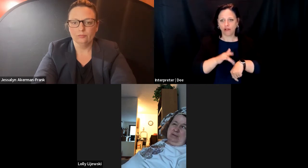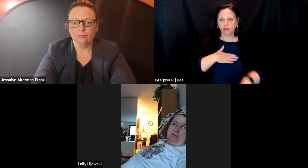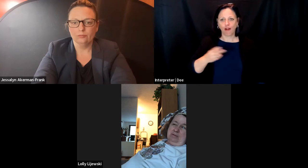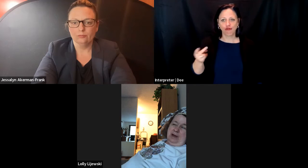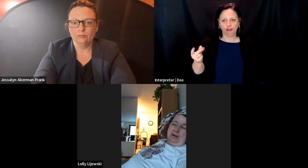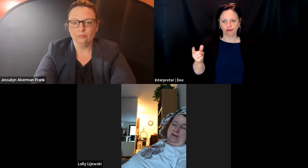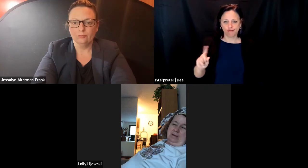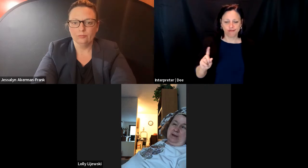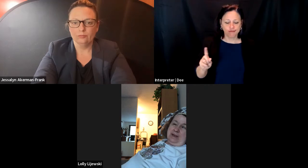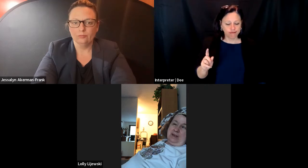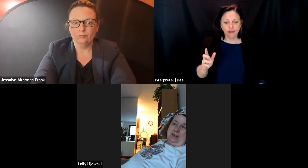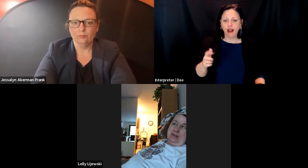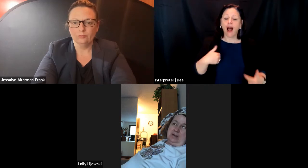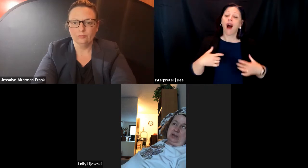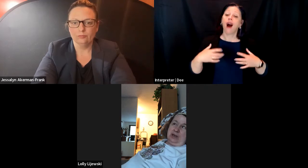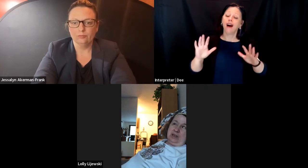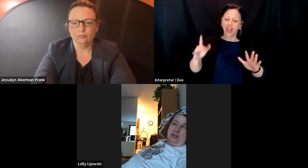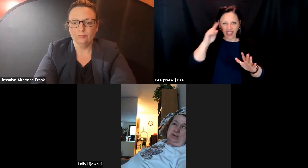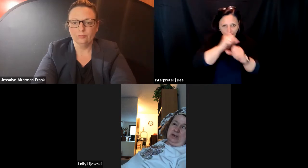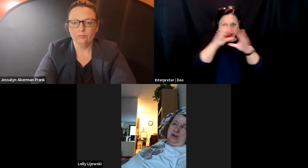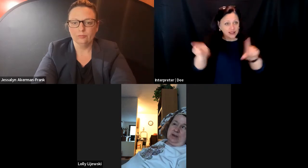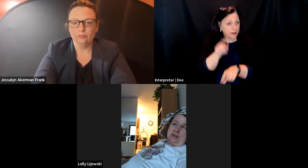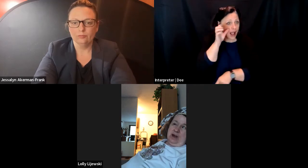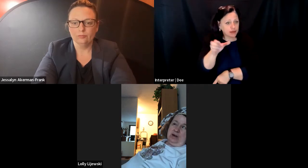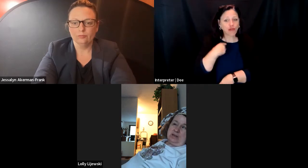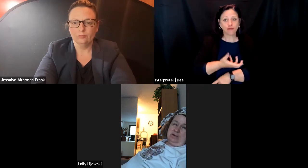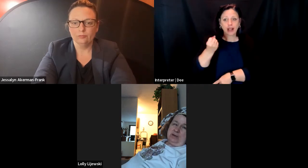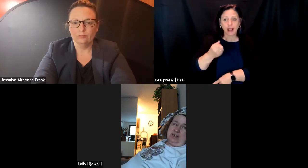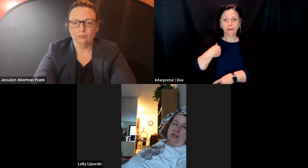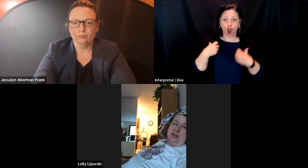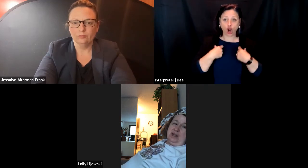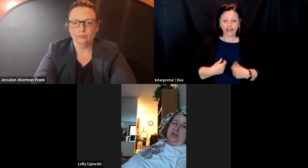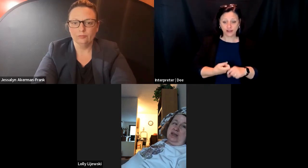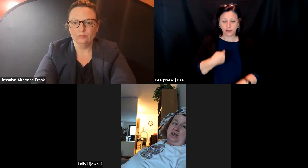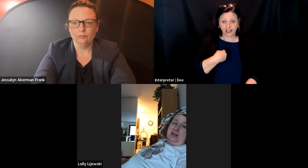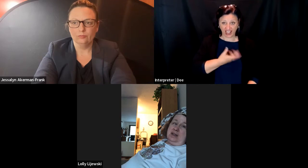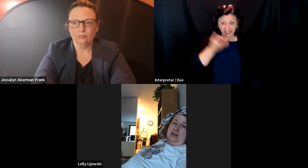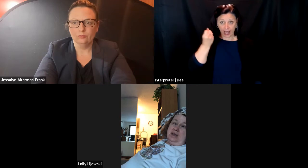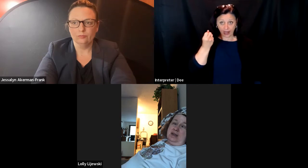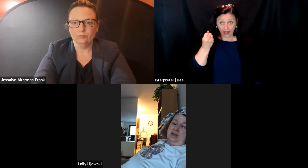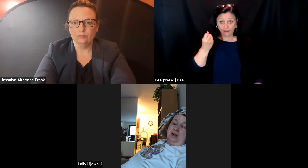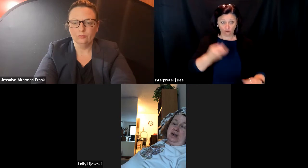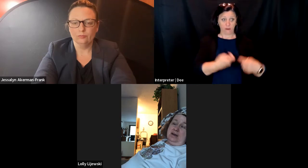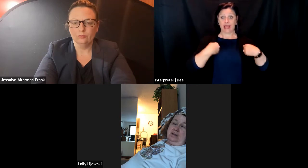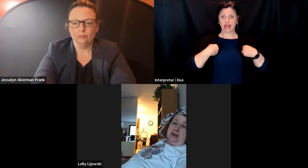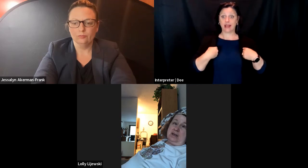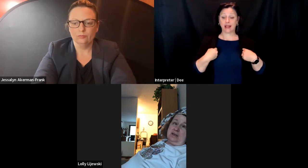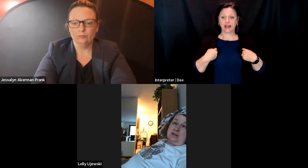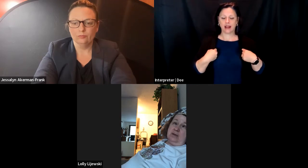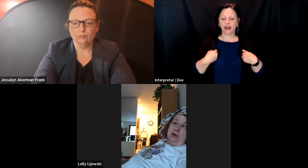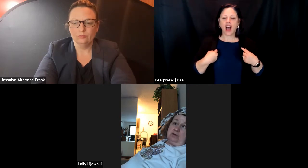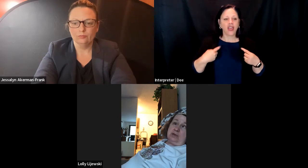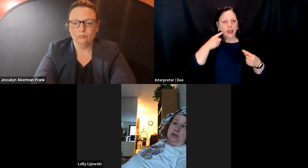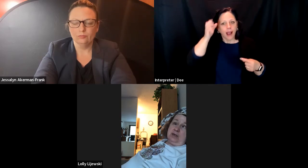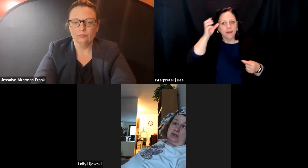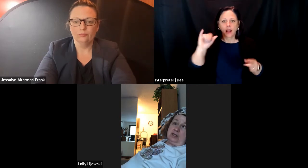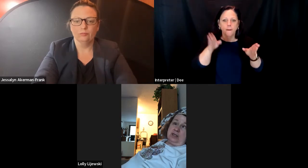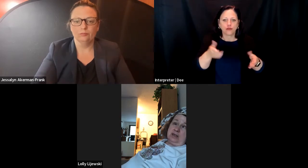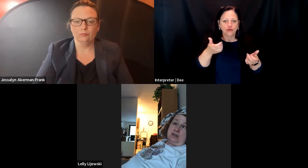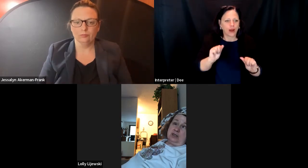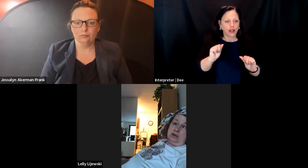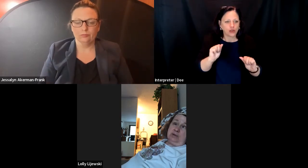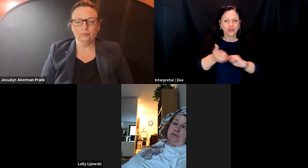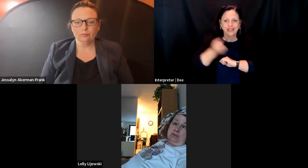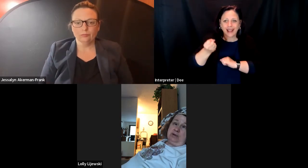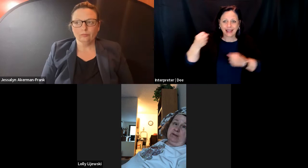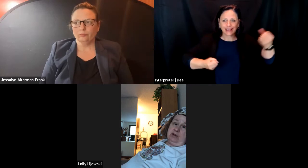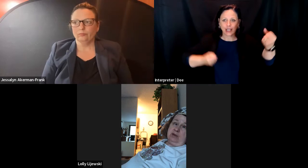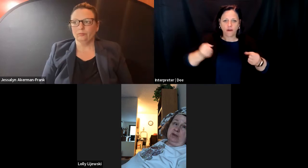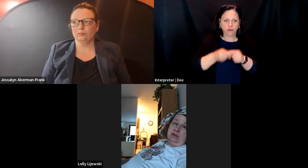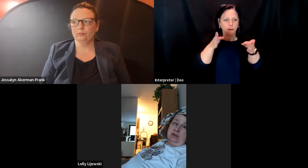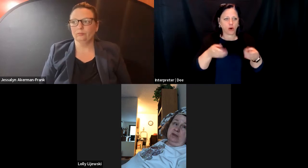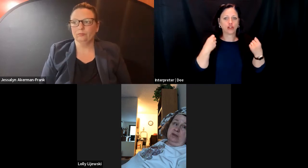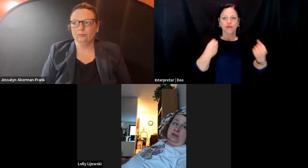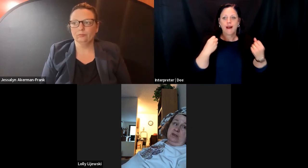tried to pick up my dog's harness or leash and that's absolutely not acceptable.